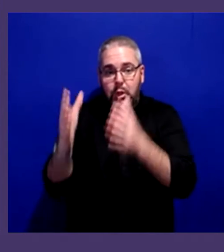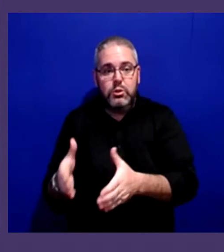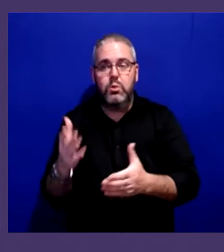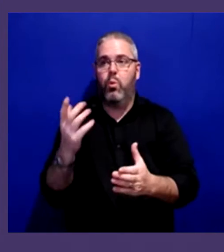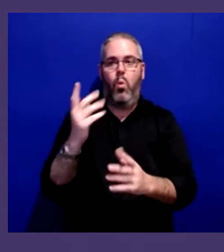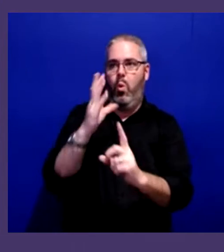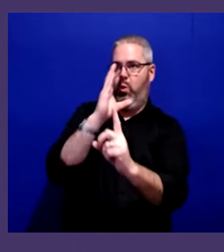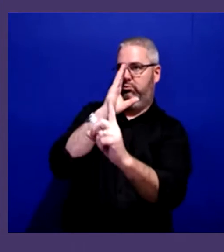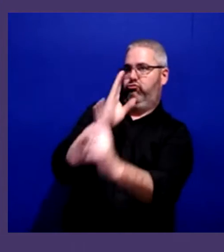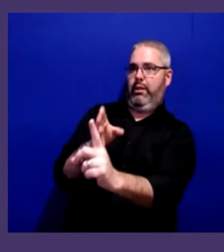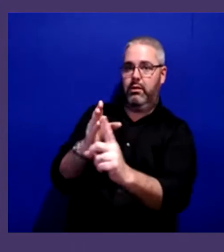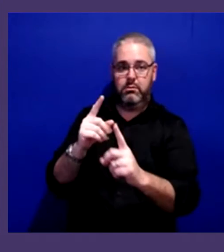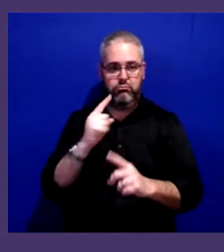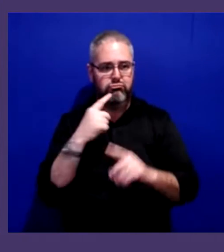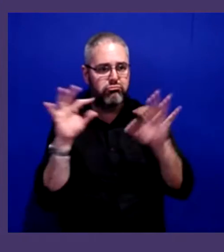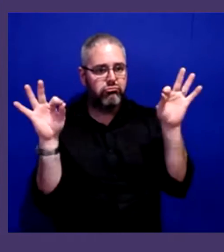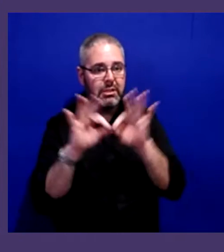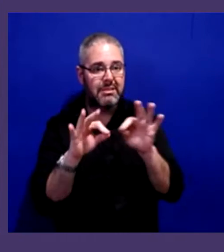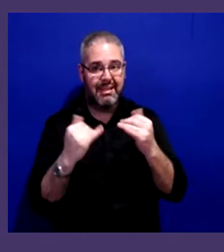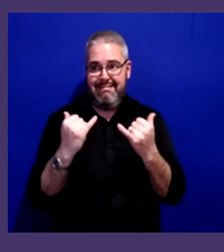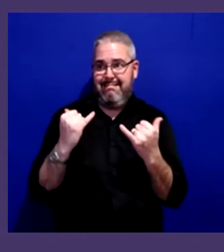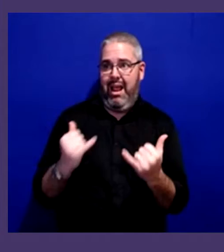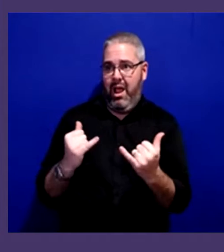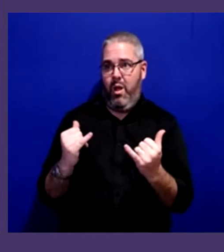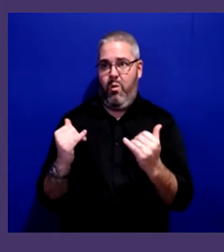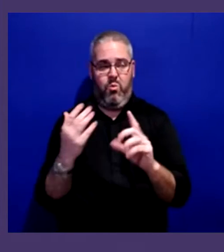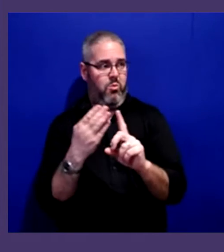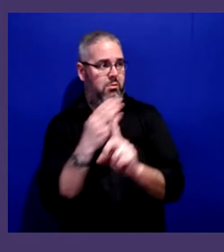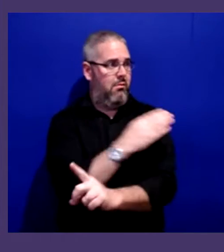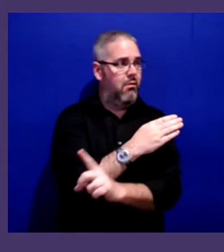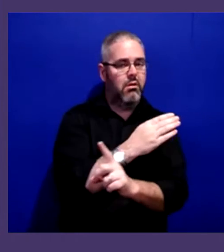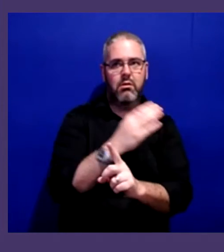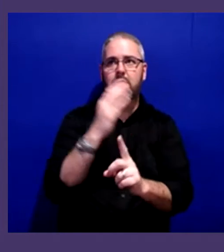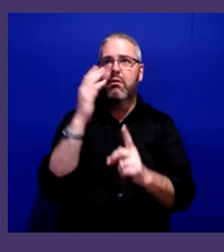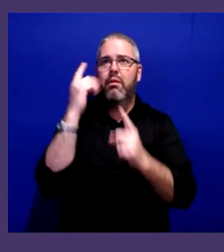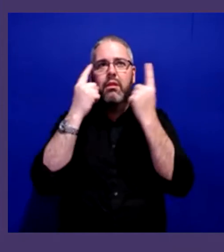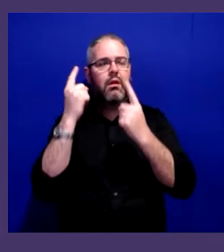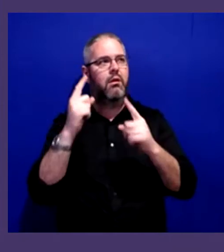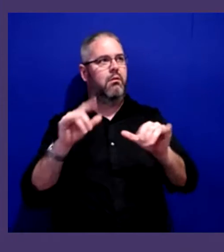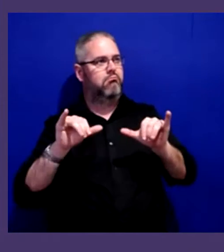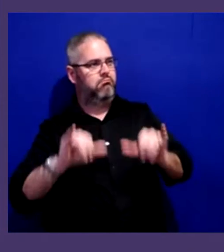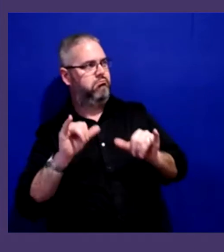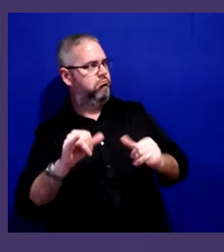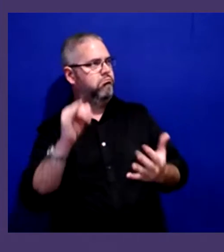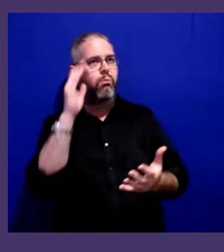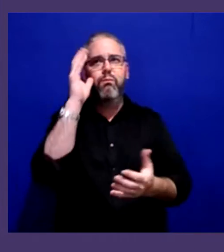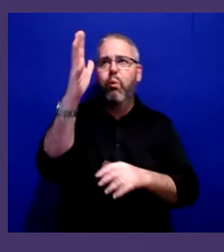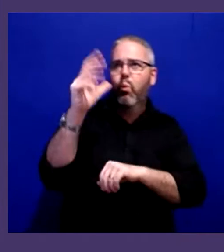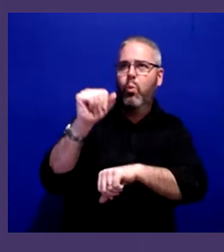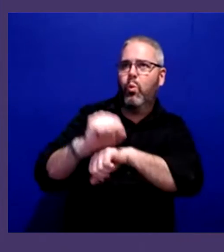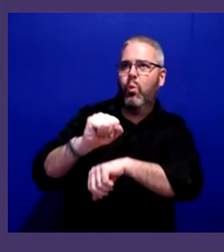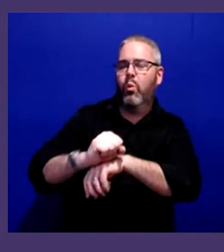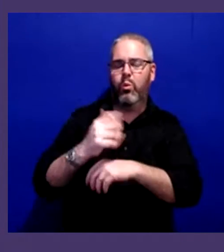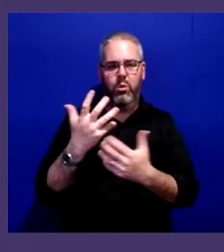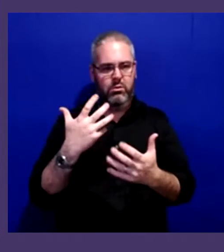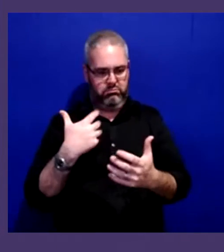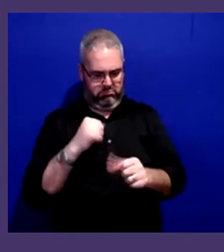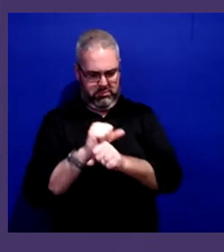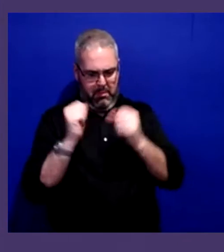now more than ever, that we think about their future work, the employee experience, the colleague experience,